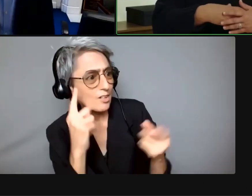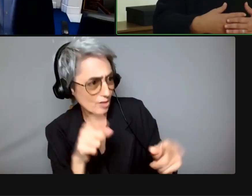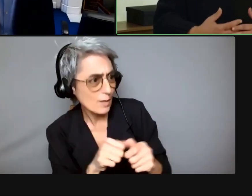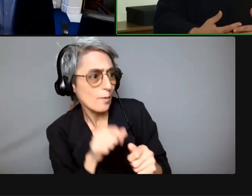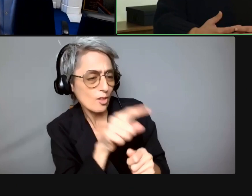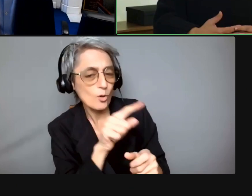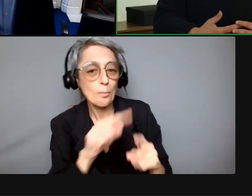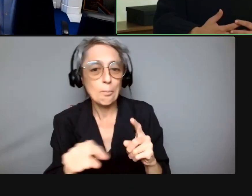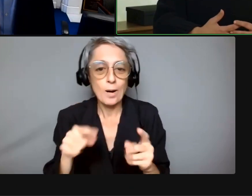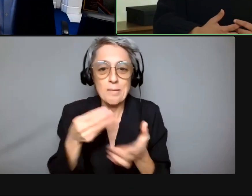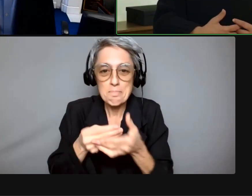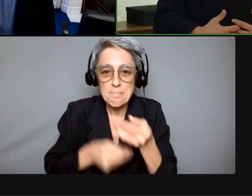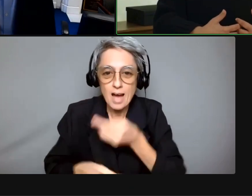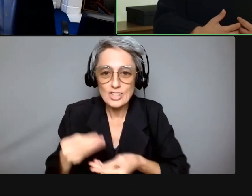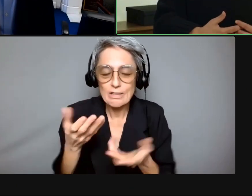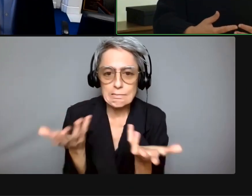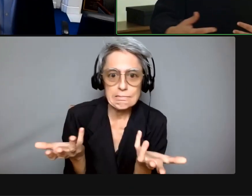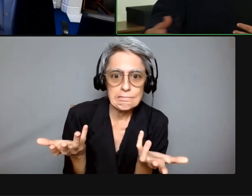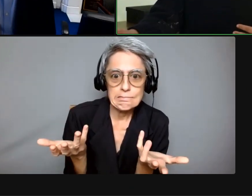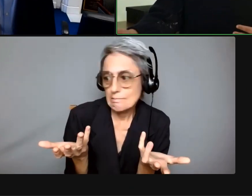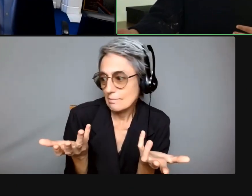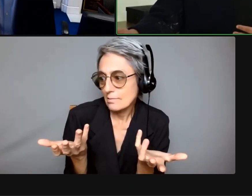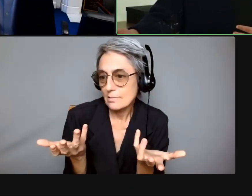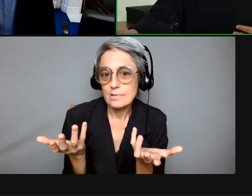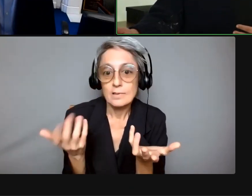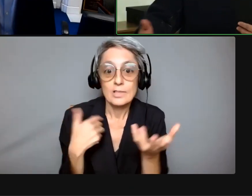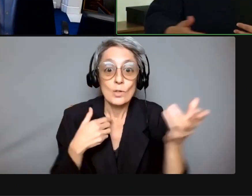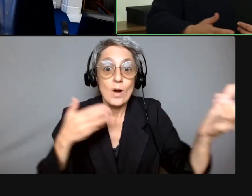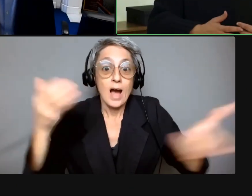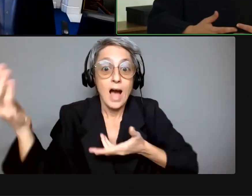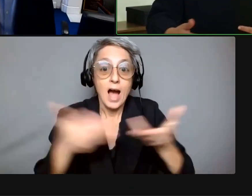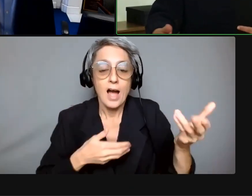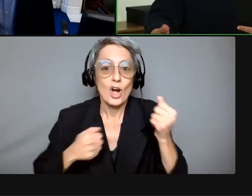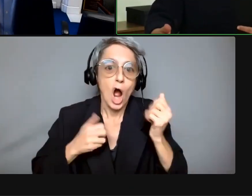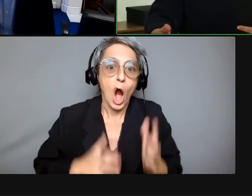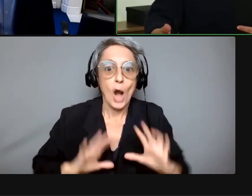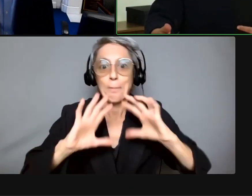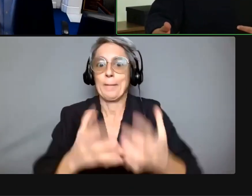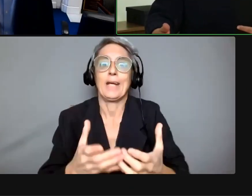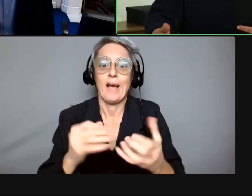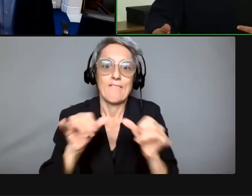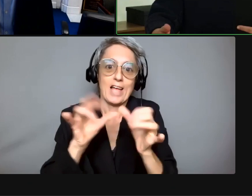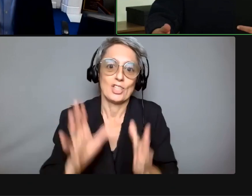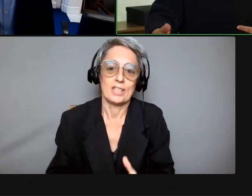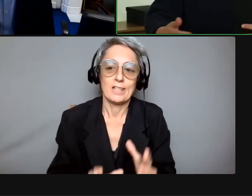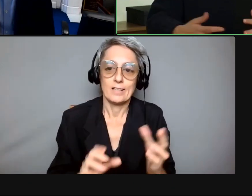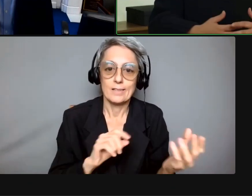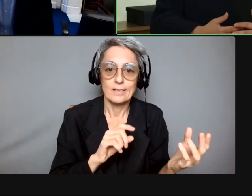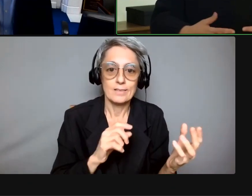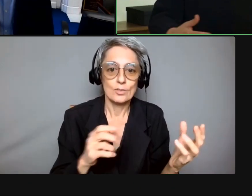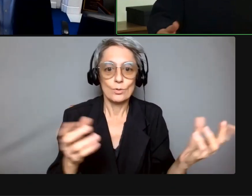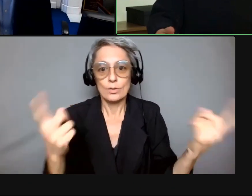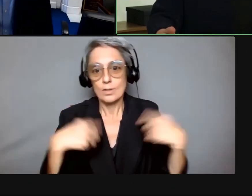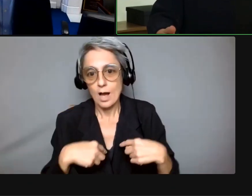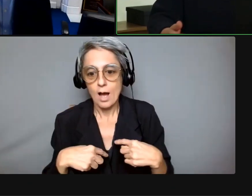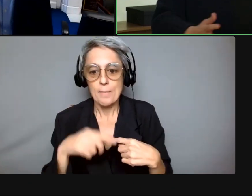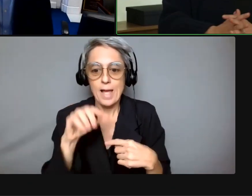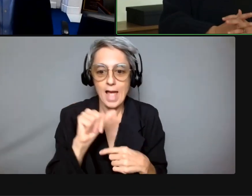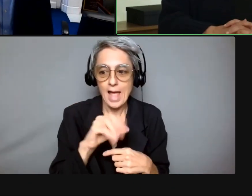for an army of engineers to go hire in an E4 firm to tell us how to switch to renewable. Can you help us?